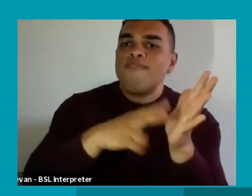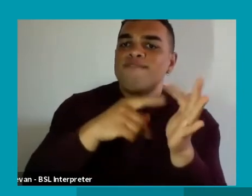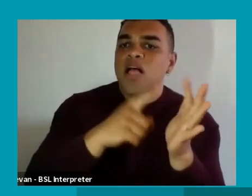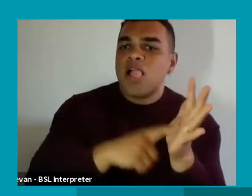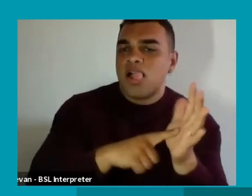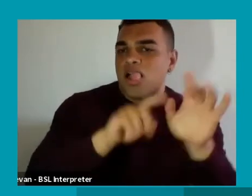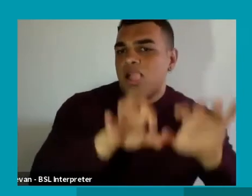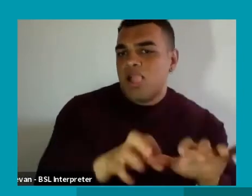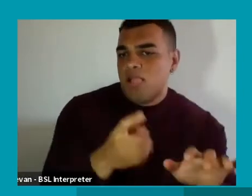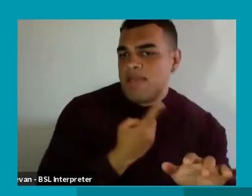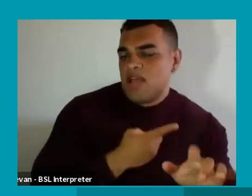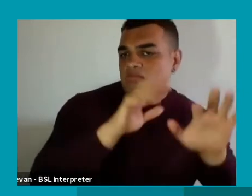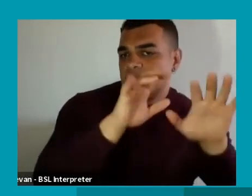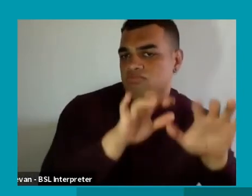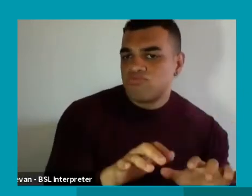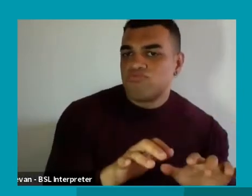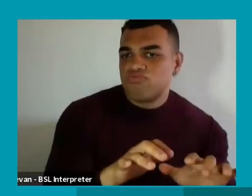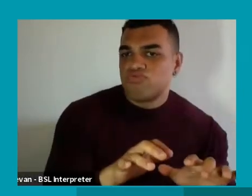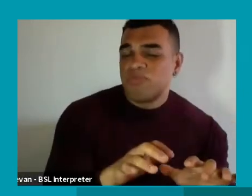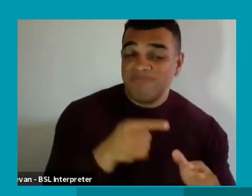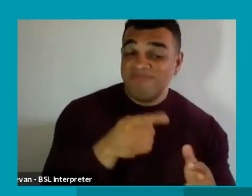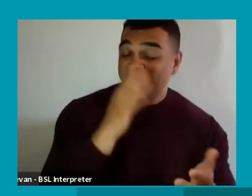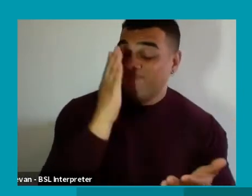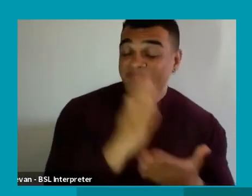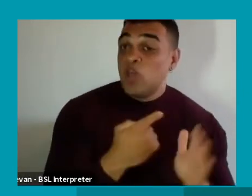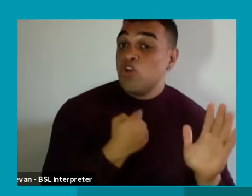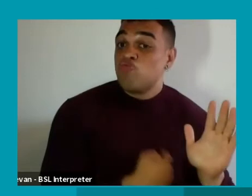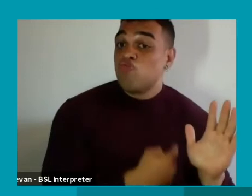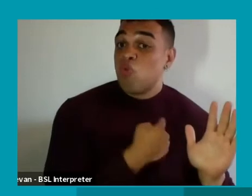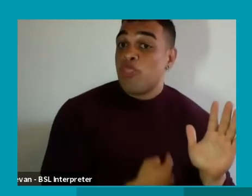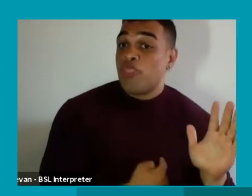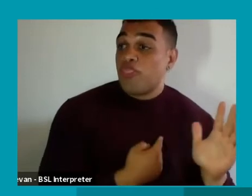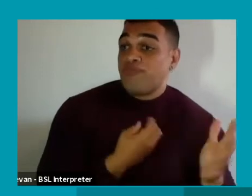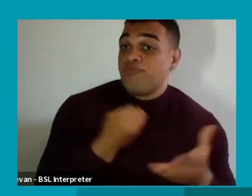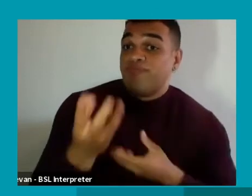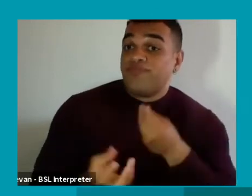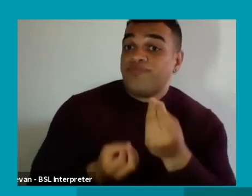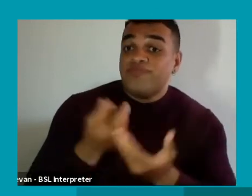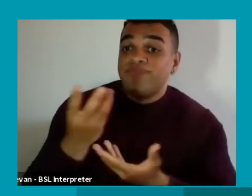and it was just thinking about how the best way was to continue with the chronological CV, but to include those gaps